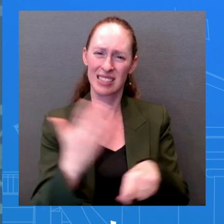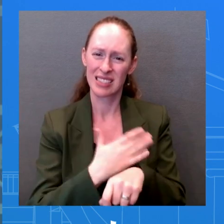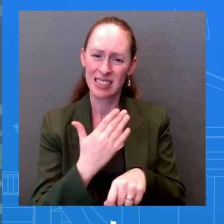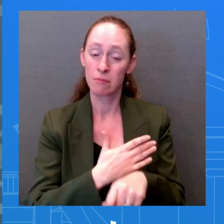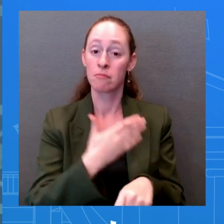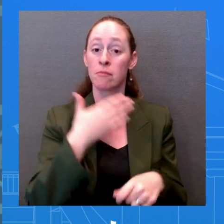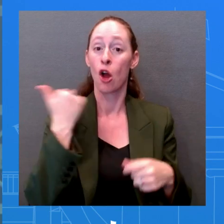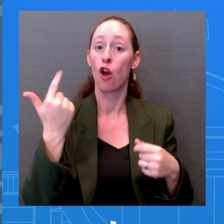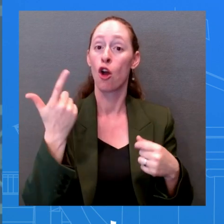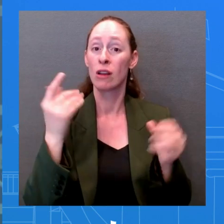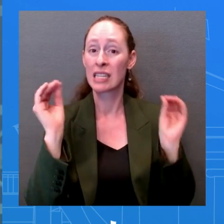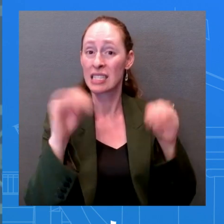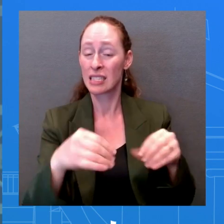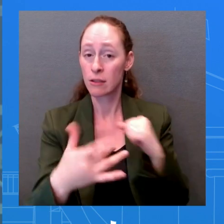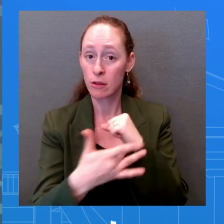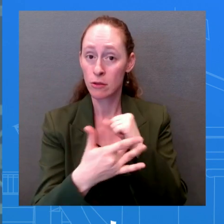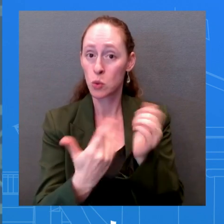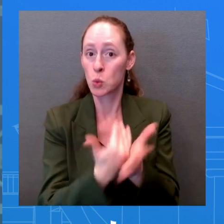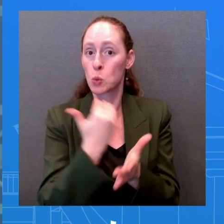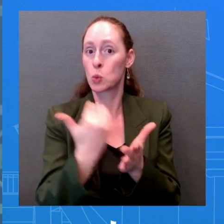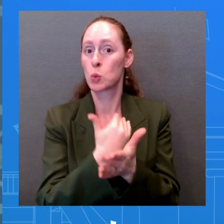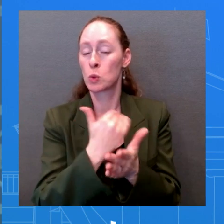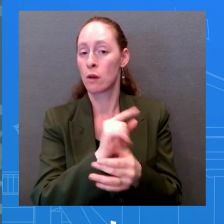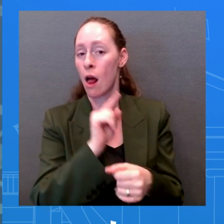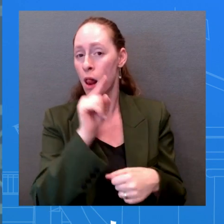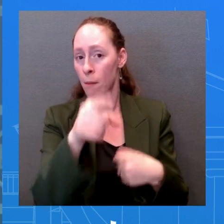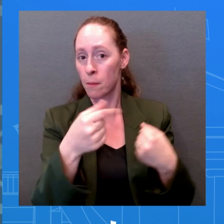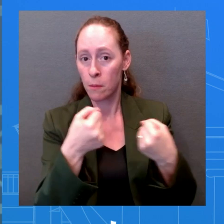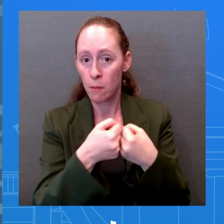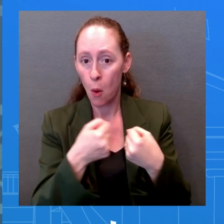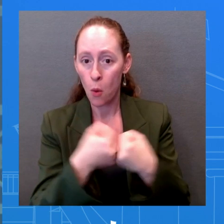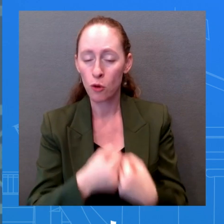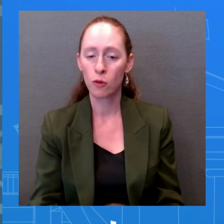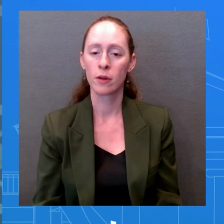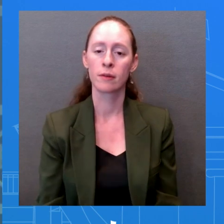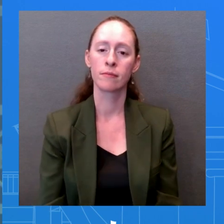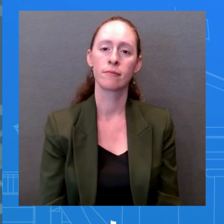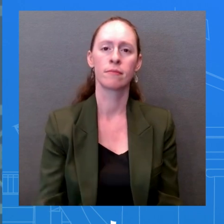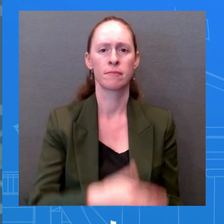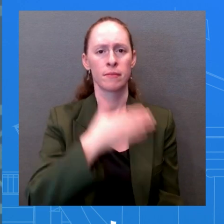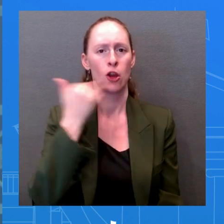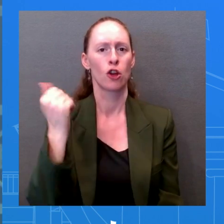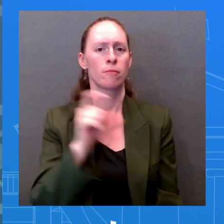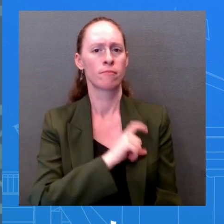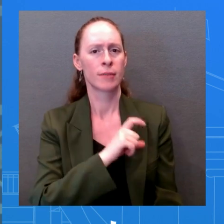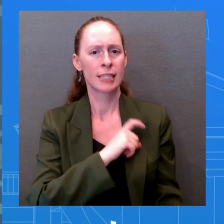with Mexico and Guatemala to catch more human traffickers. We have already made 3,000 arrests, as I just mentioned.